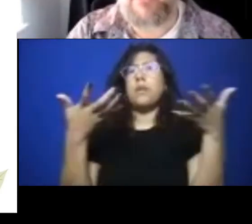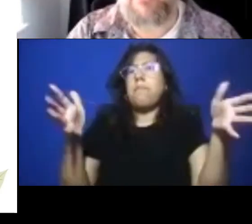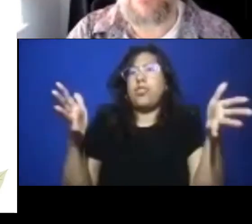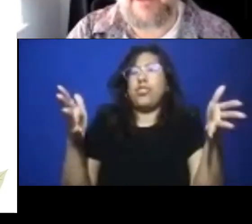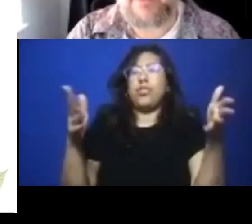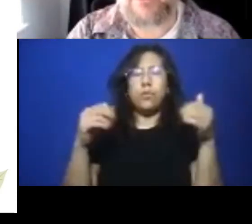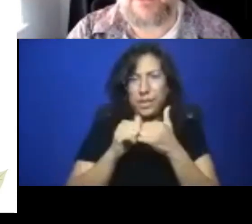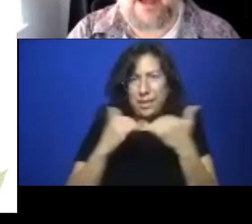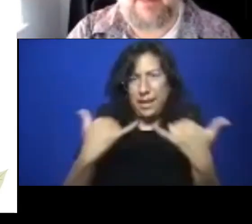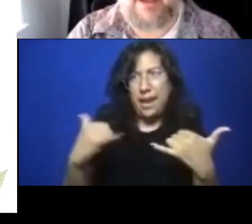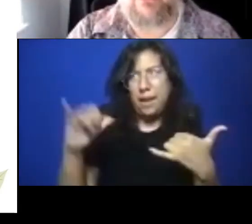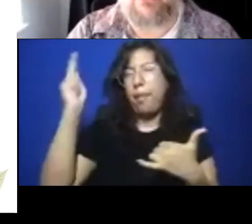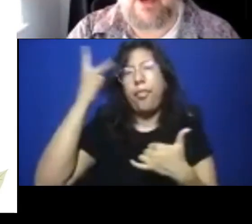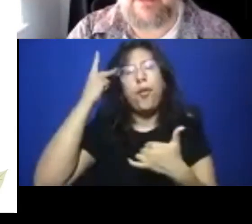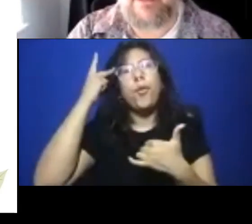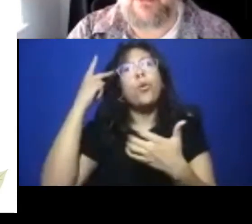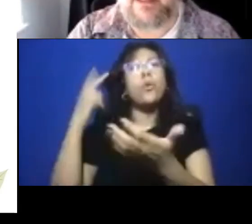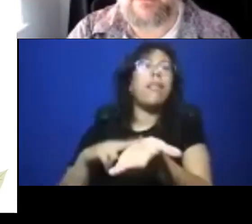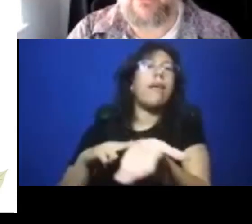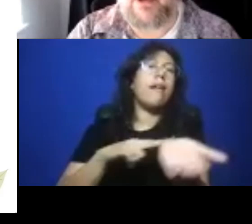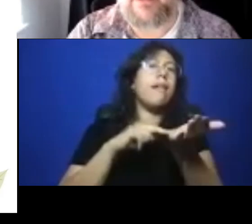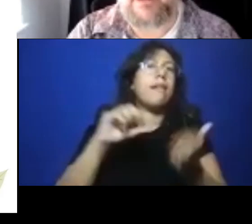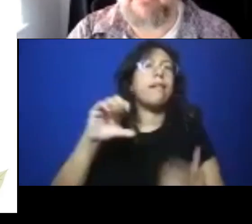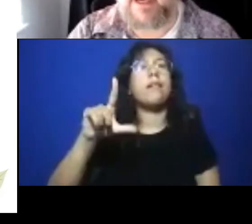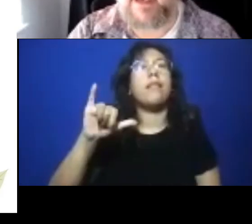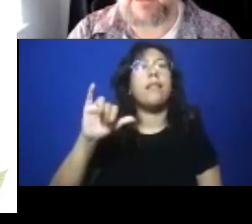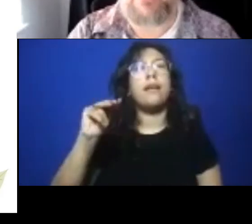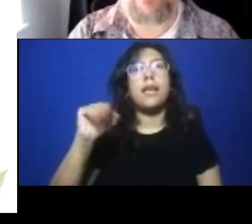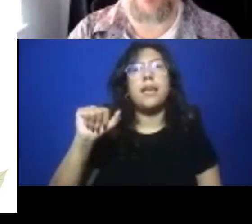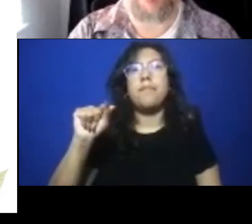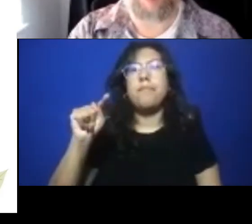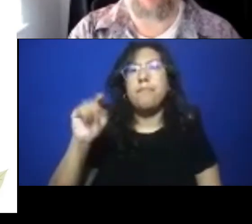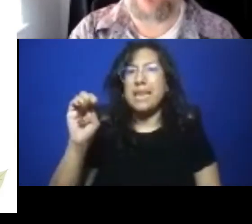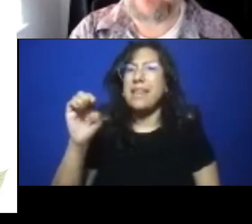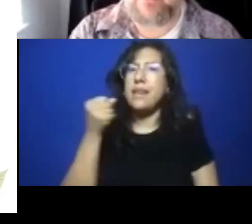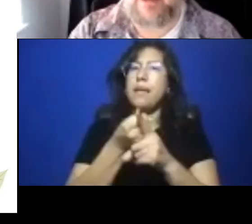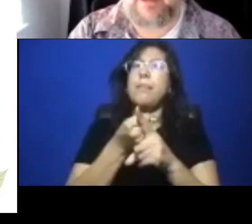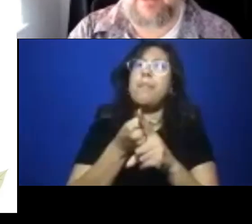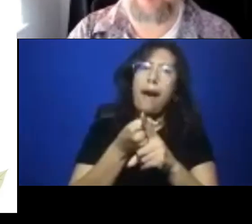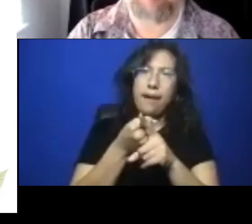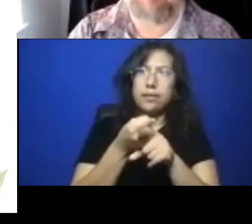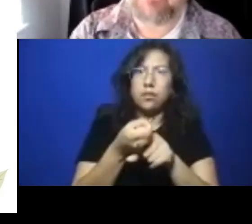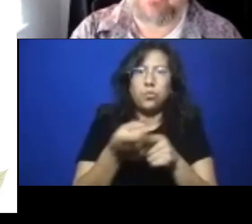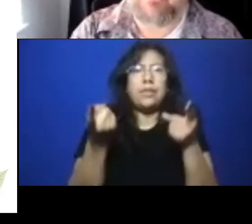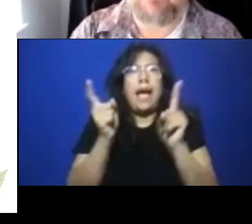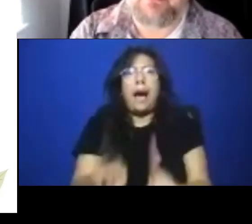but our political climate really, really, really impacts both what's going on for the mental health